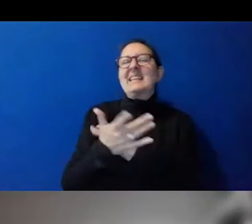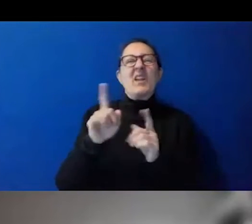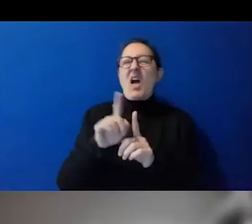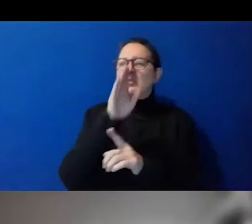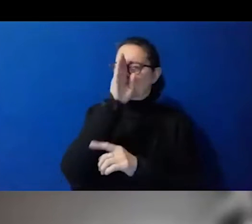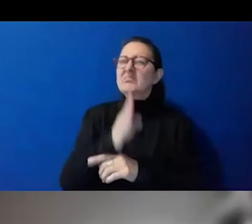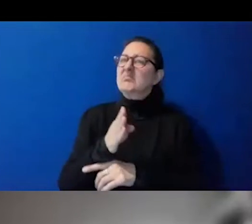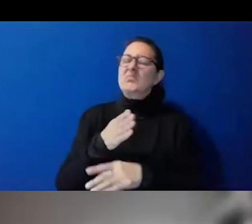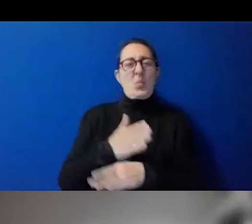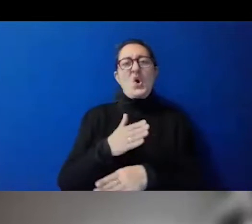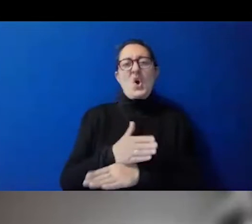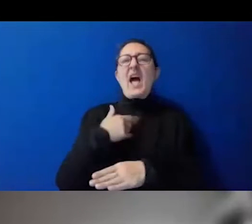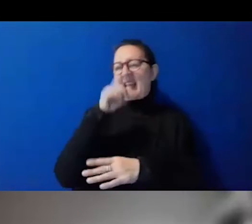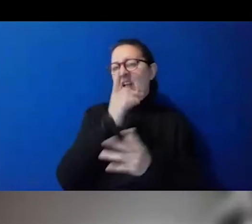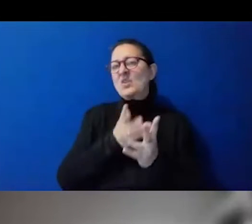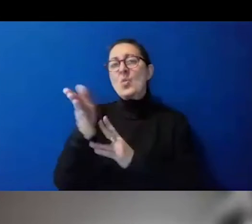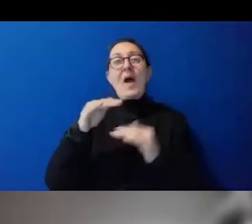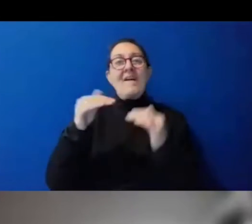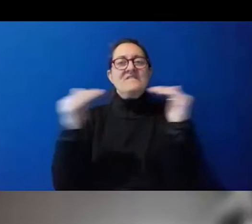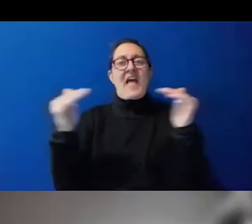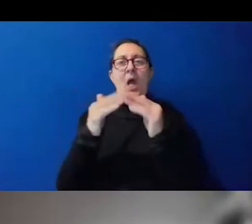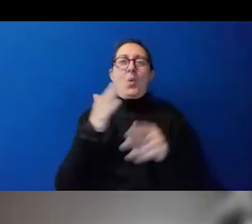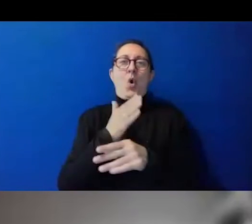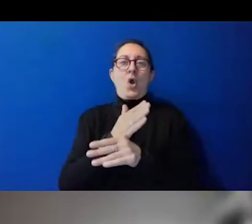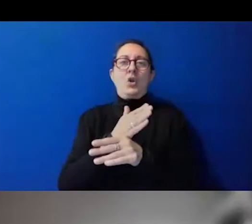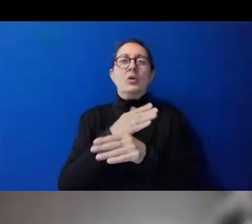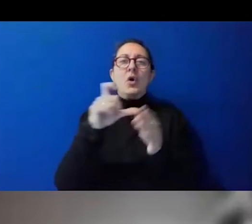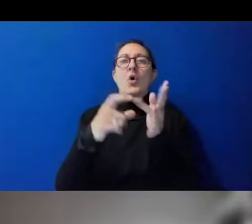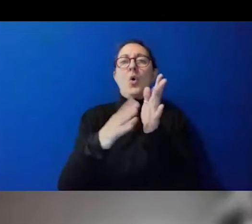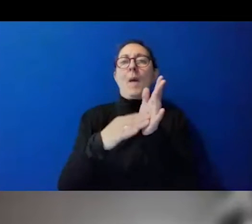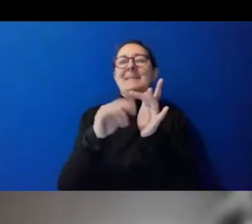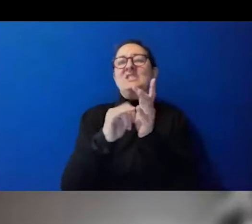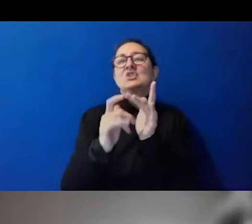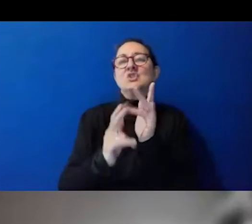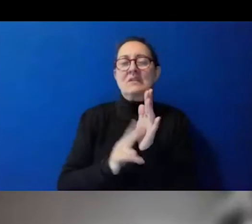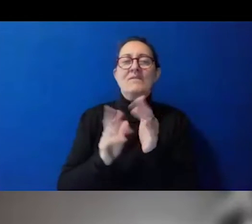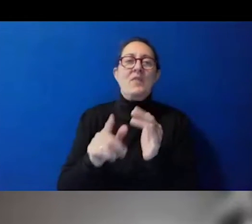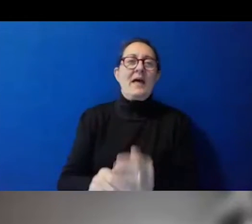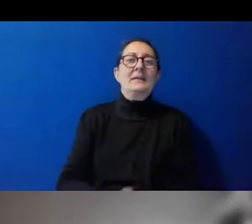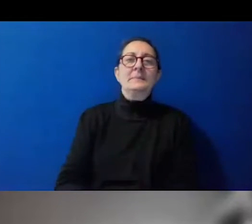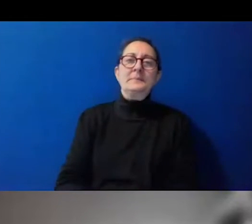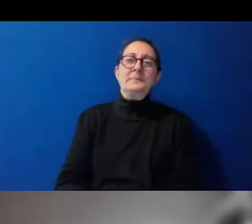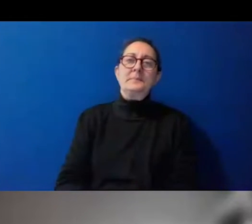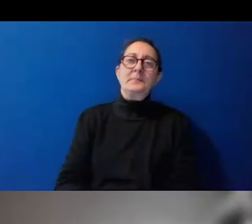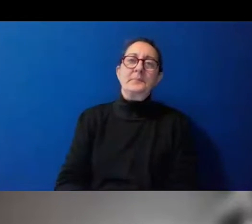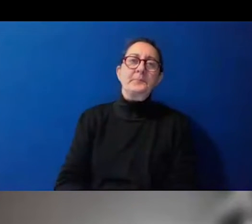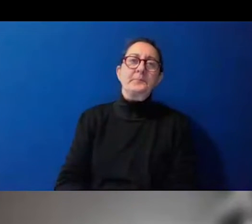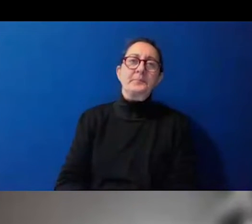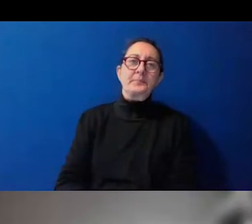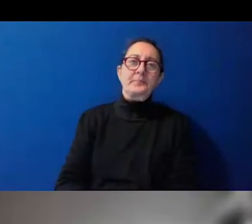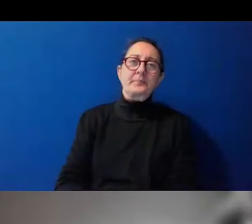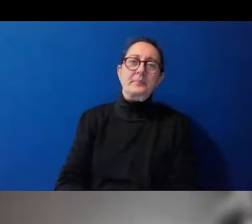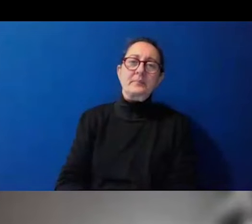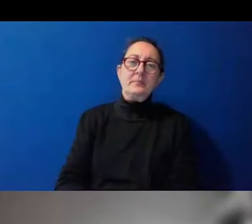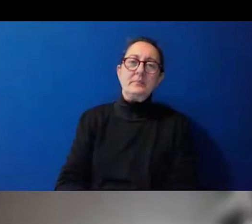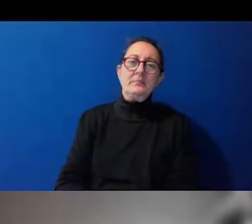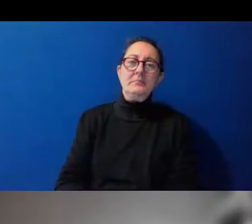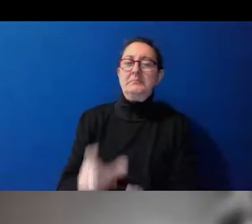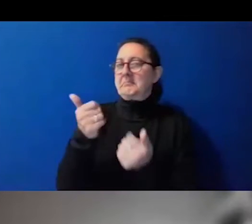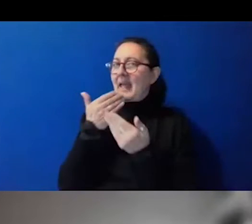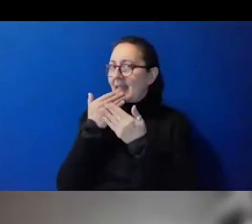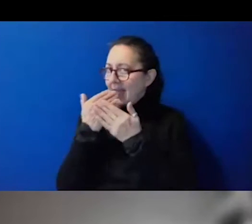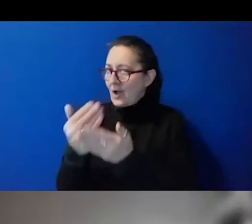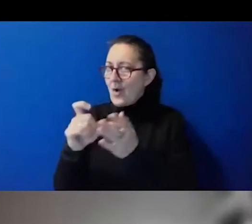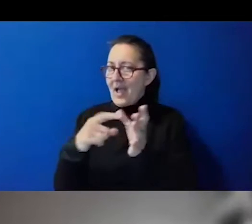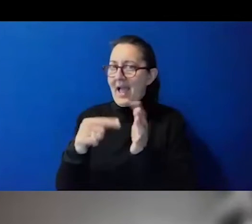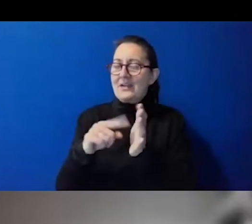the fairwork Commission in relation to that great thank you so much um we've got a question um for